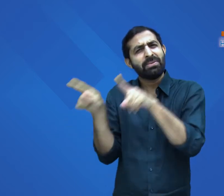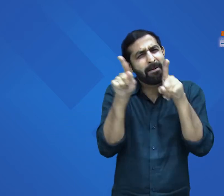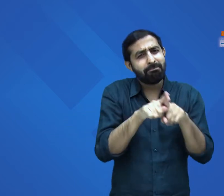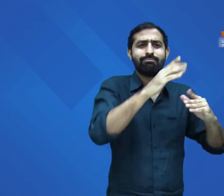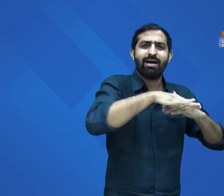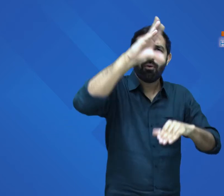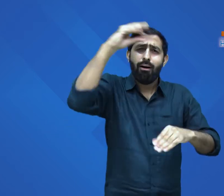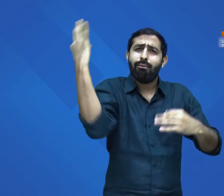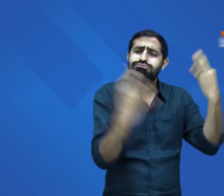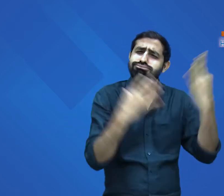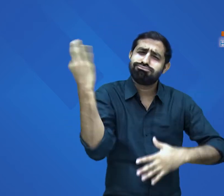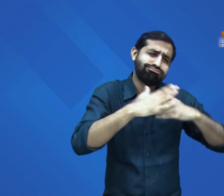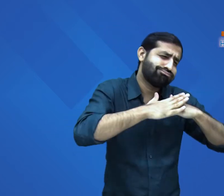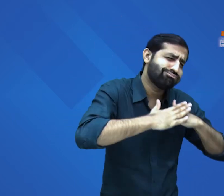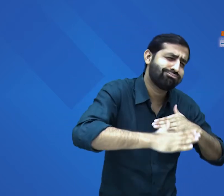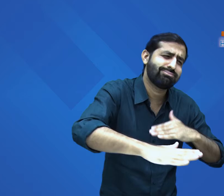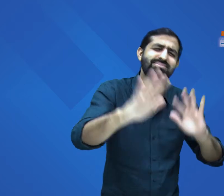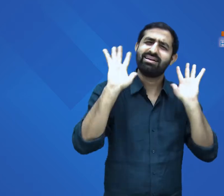That is why we should never stop our learning.